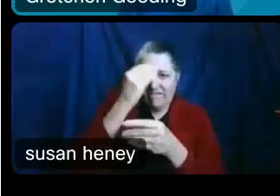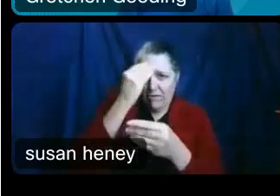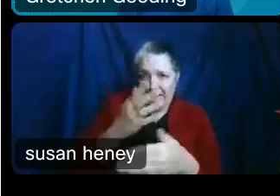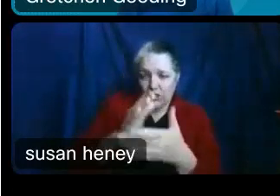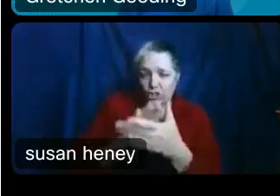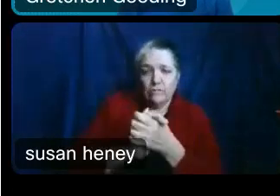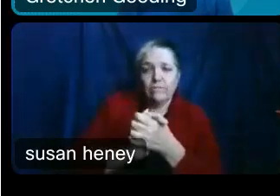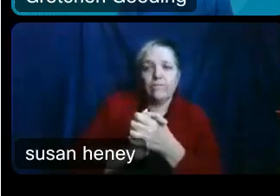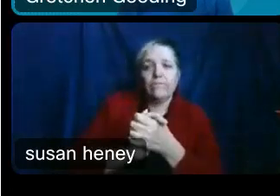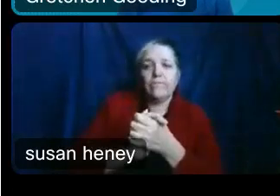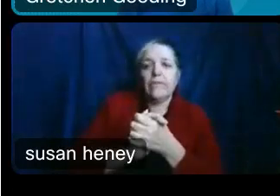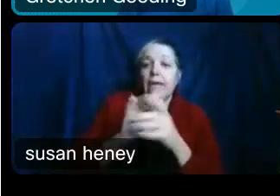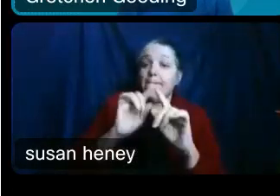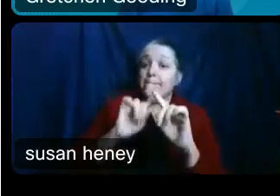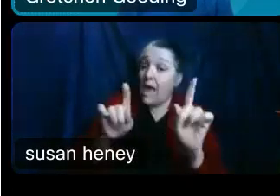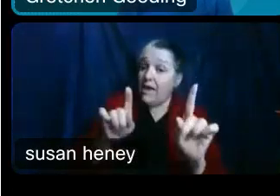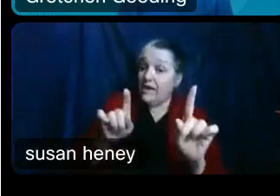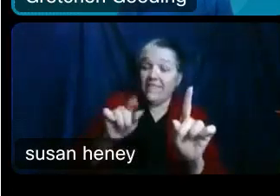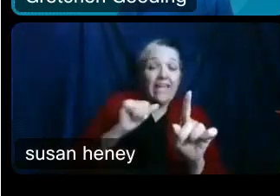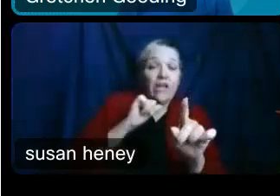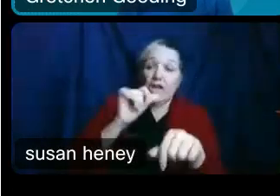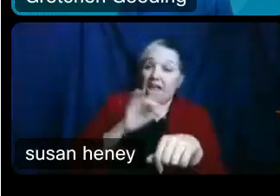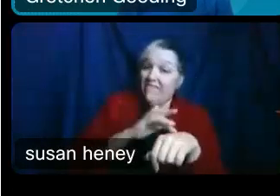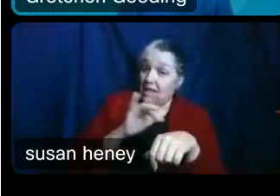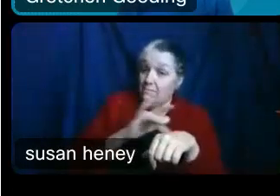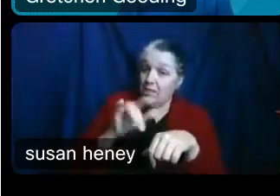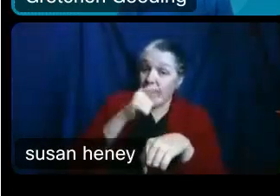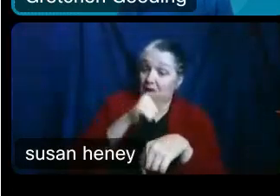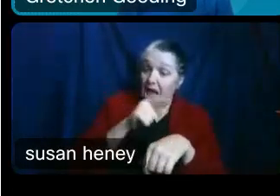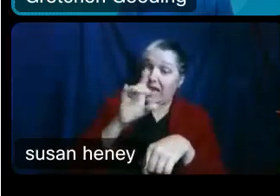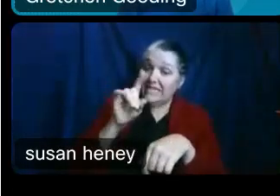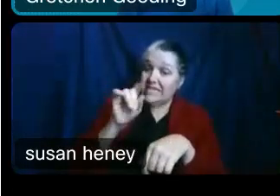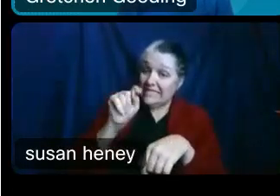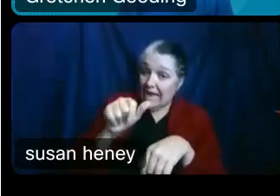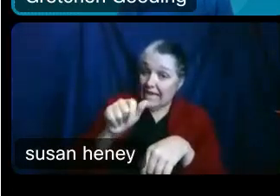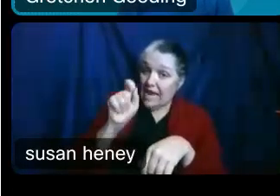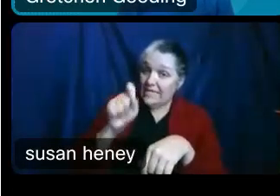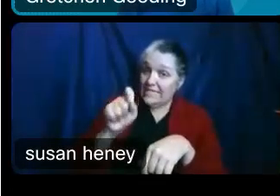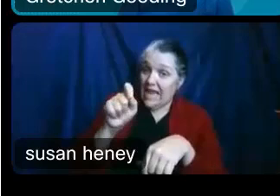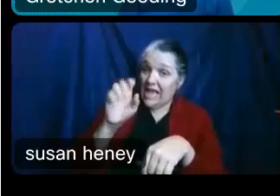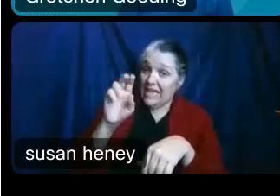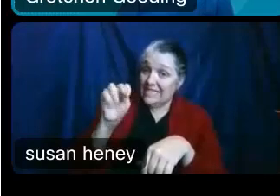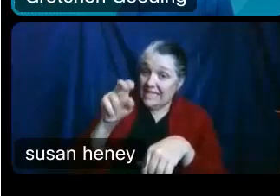are not made available on data.census.gov. Rather, these profiles are made available